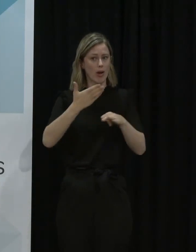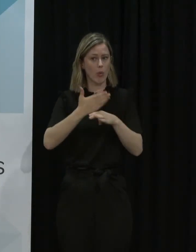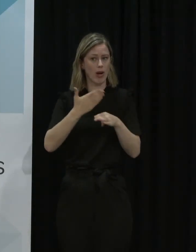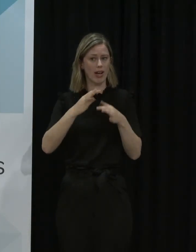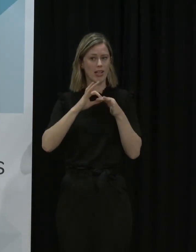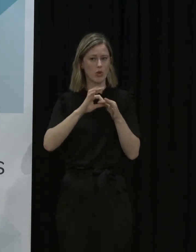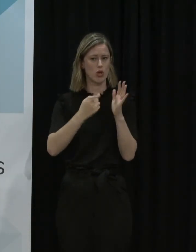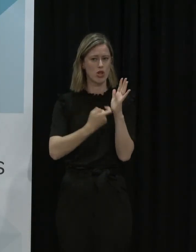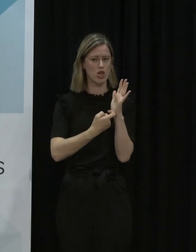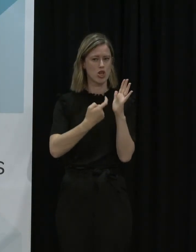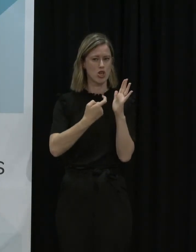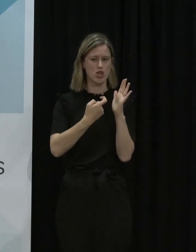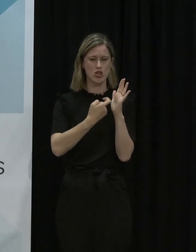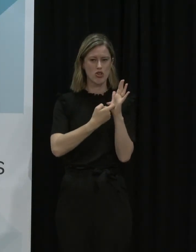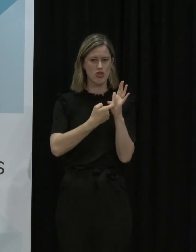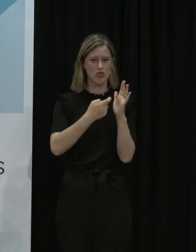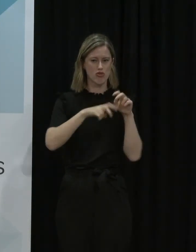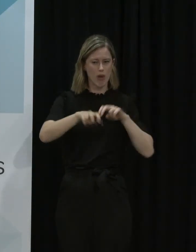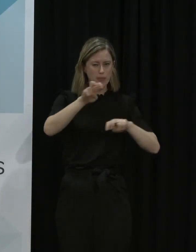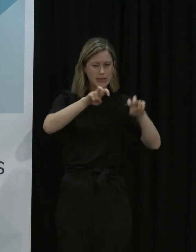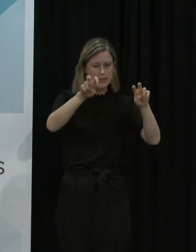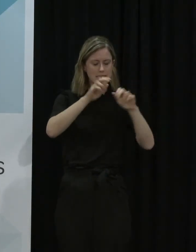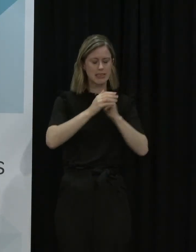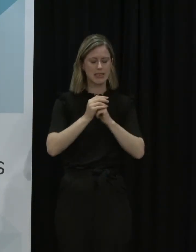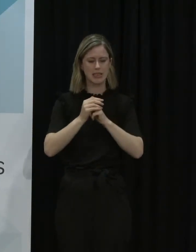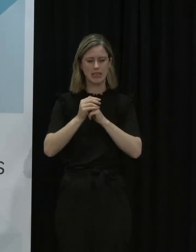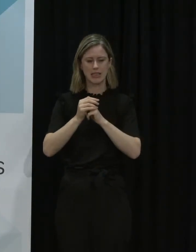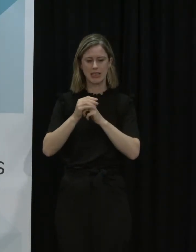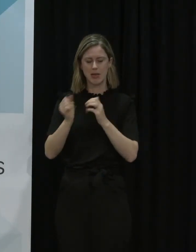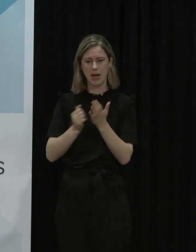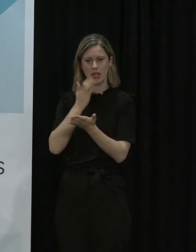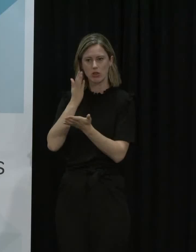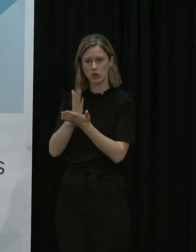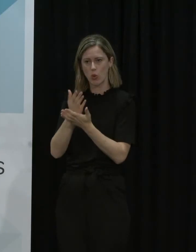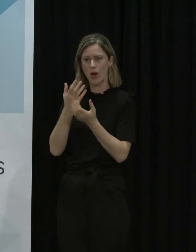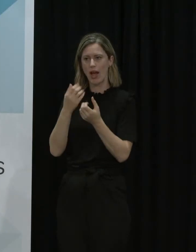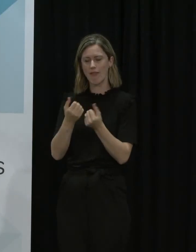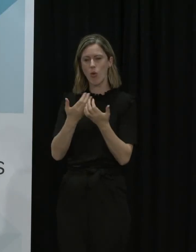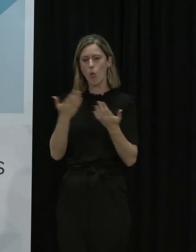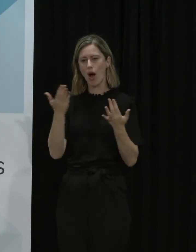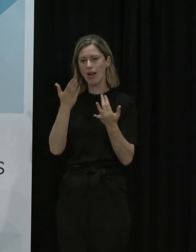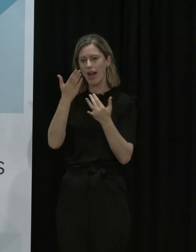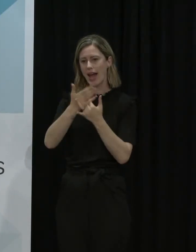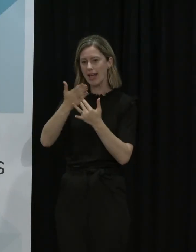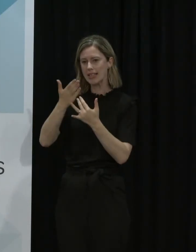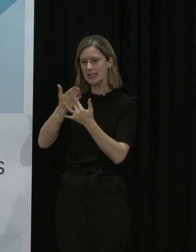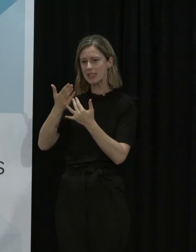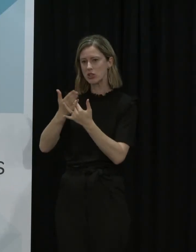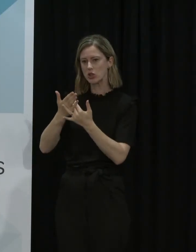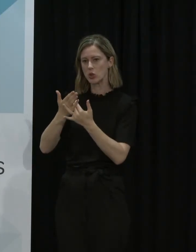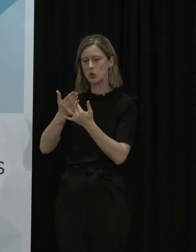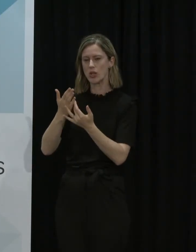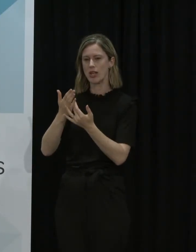consumables. We have done that successfully at the same time supporting the wider work of